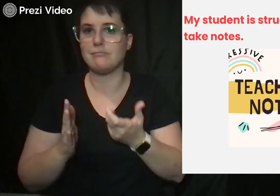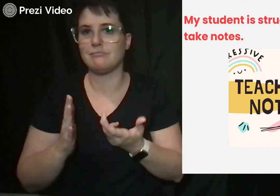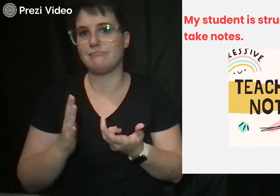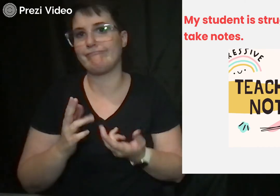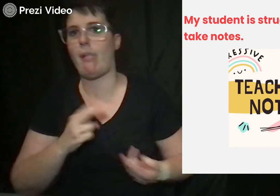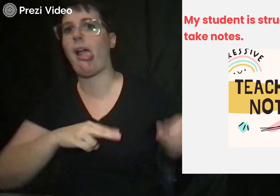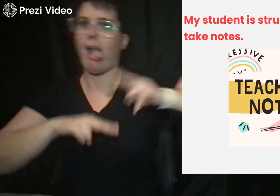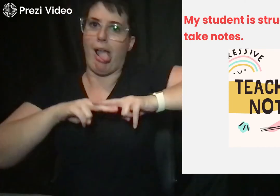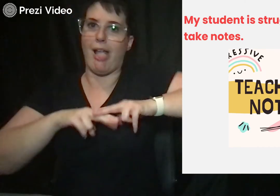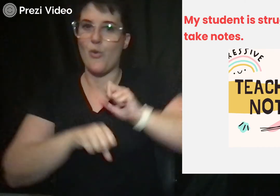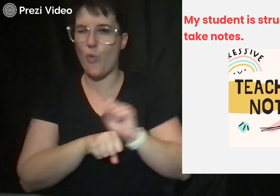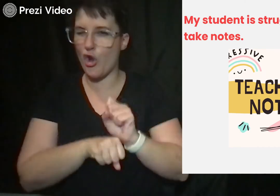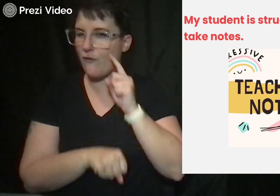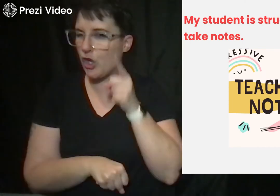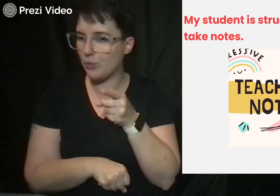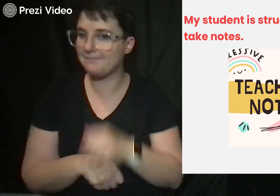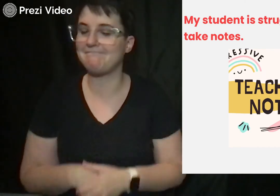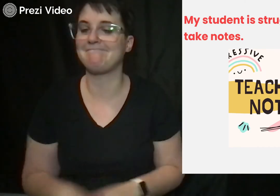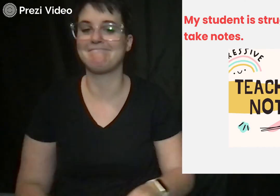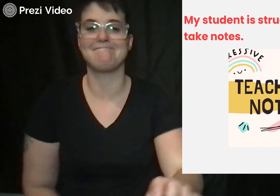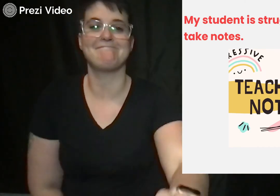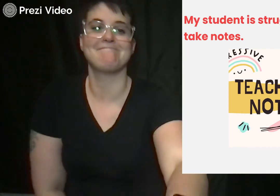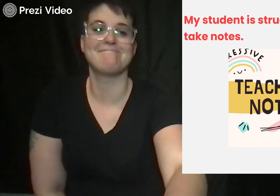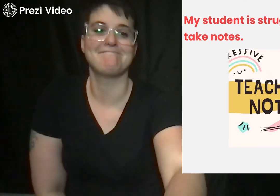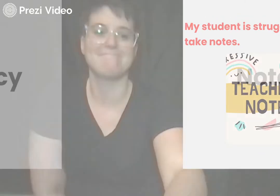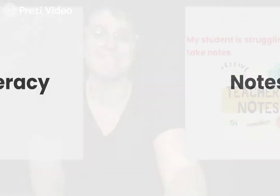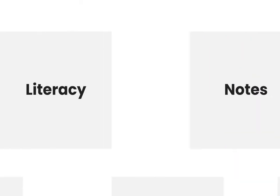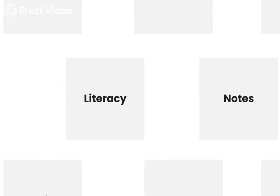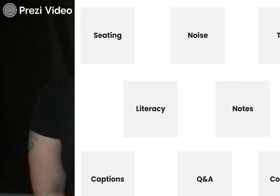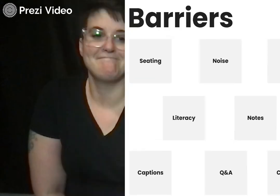This should not be extra work for you.